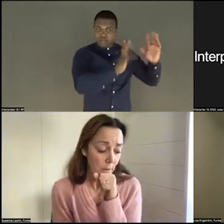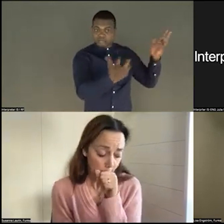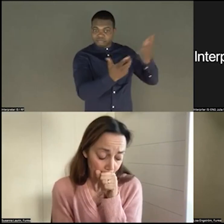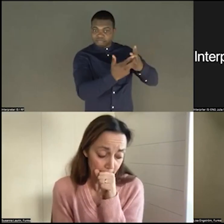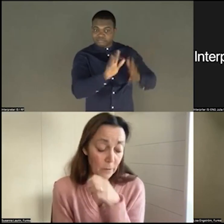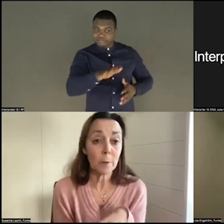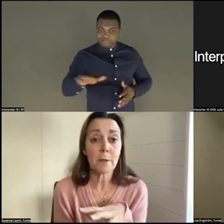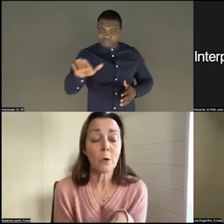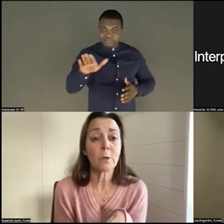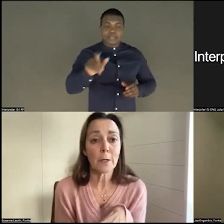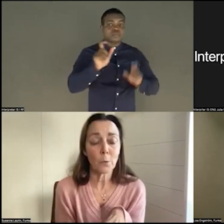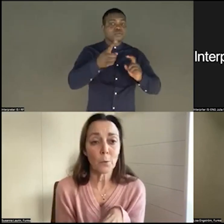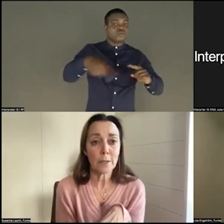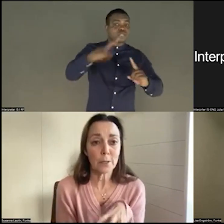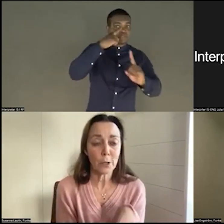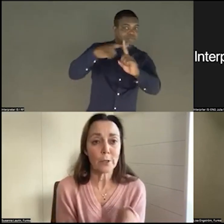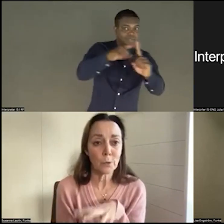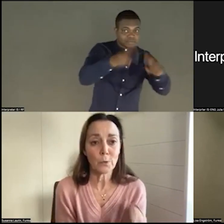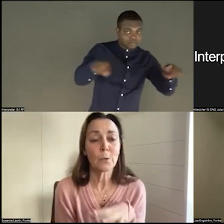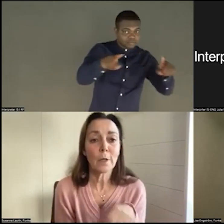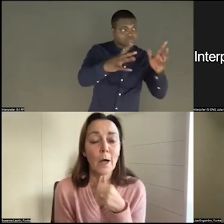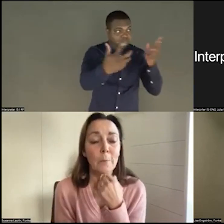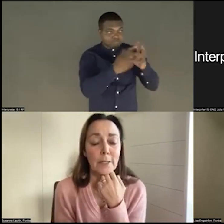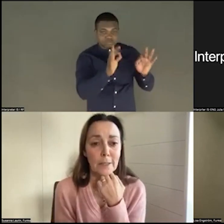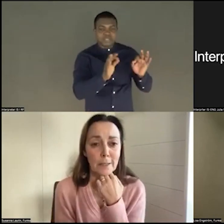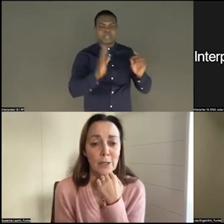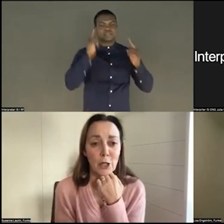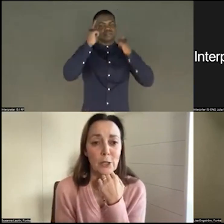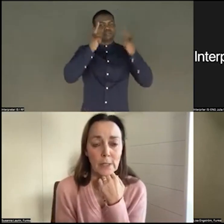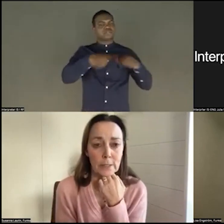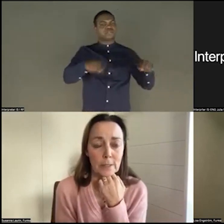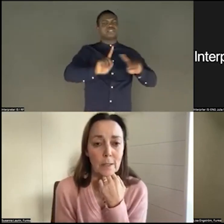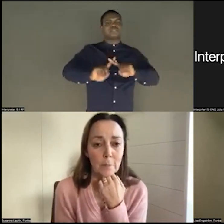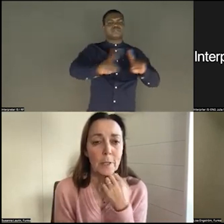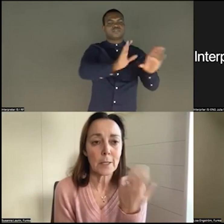is that the website owner has already started to do updates and change things.